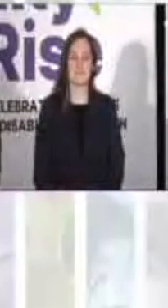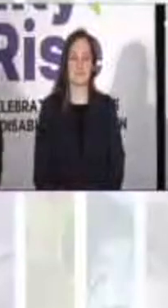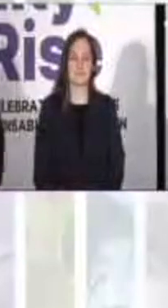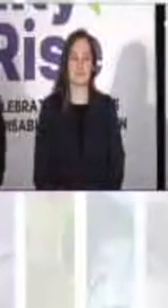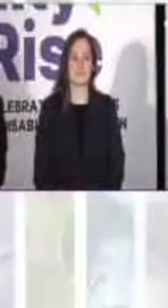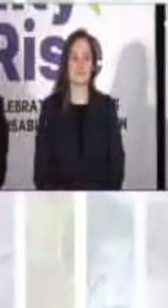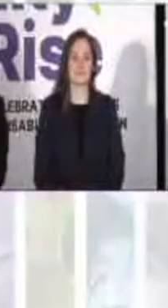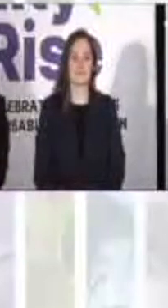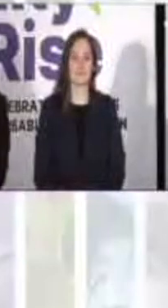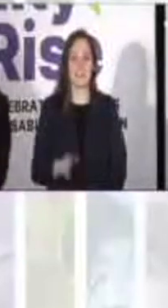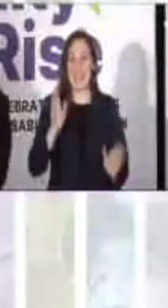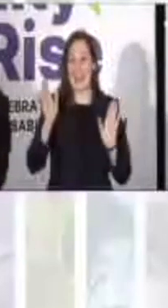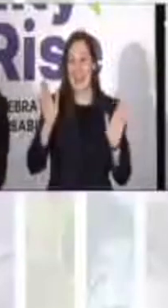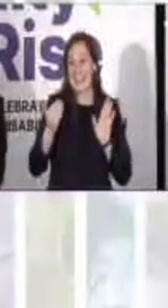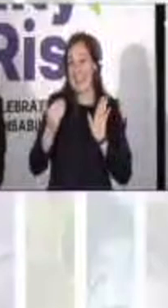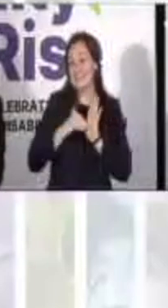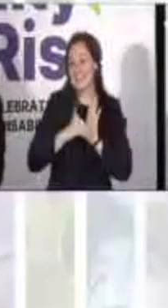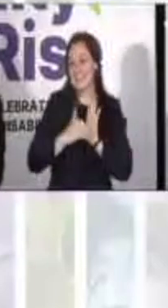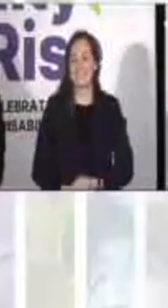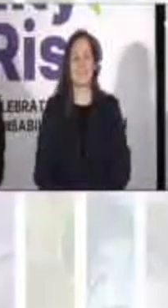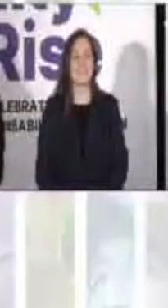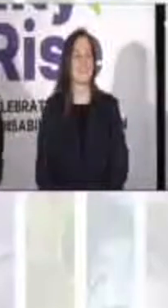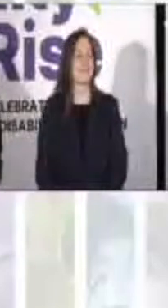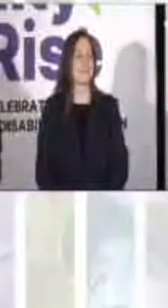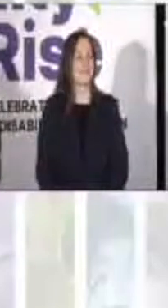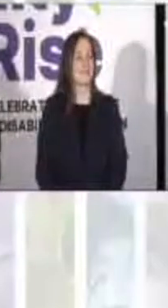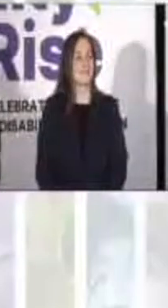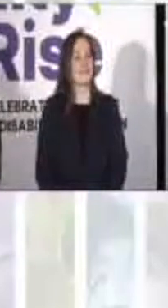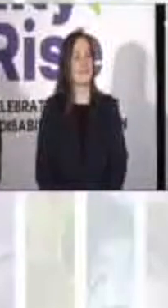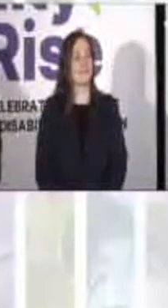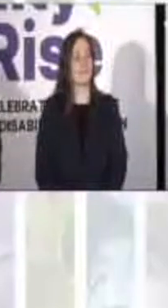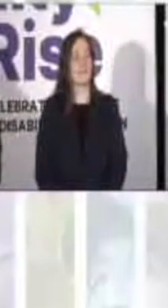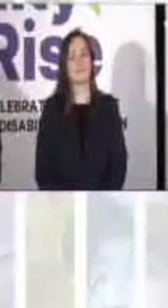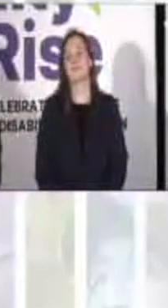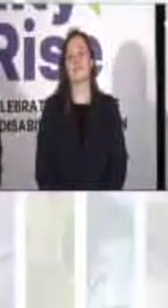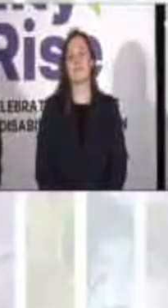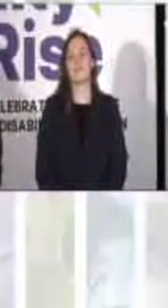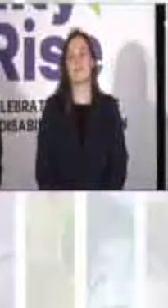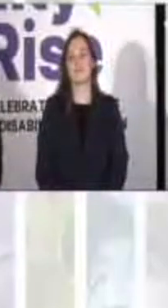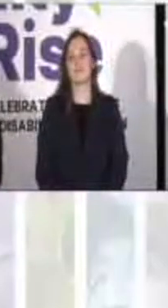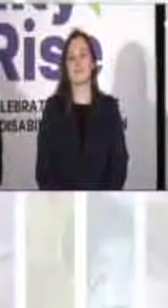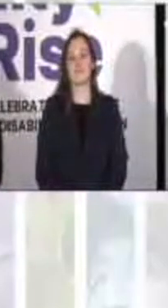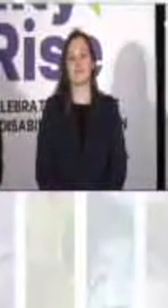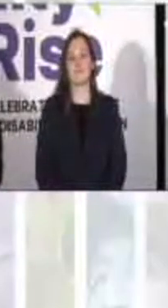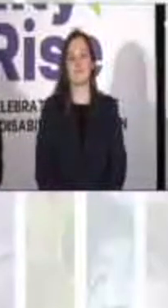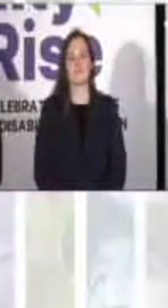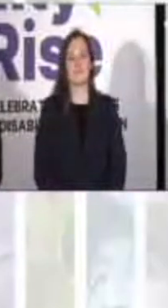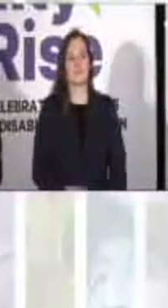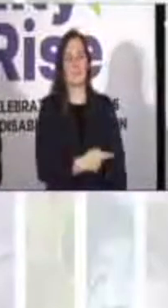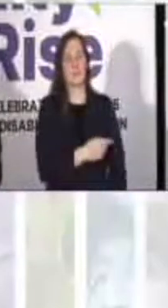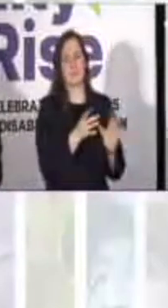HI AGAIN. MARY ELLEN, THAT IS TOUGH TO FOLLOW.